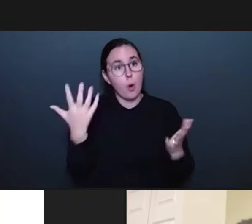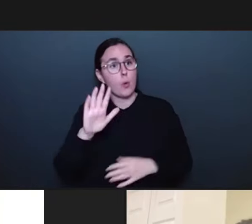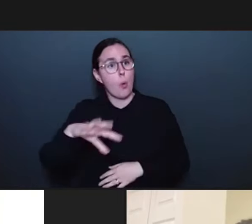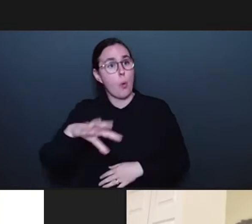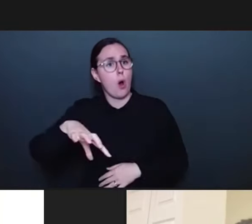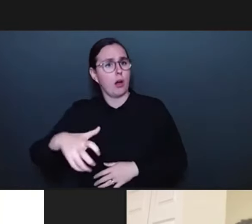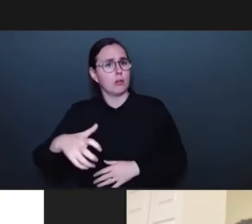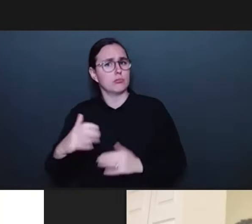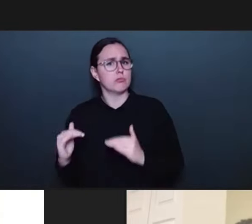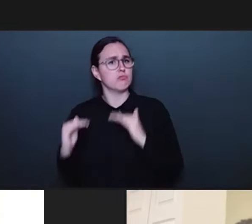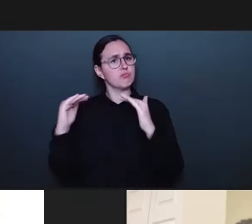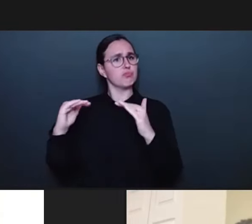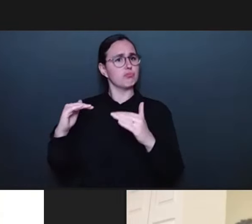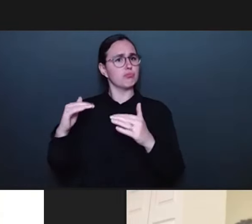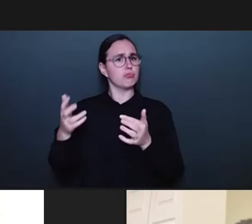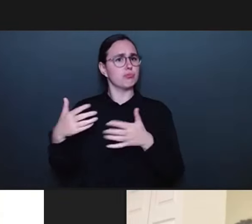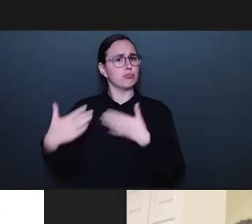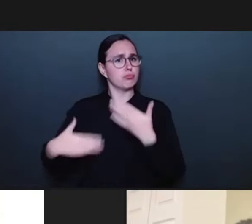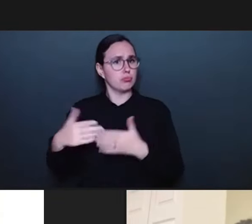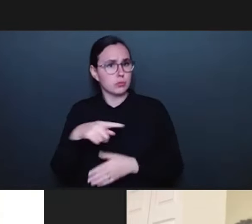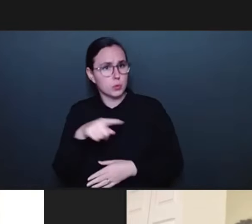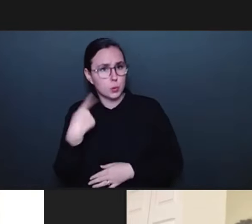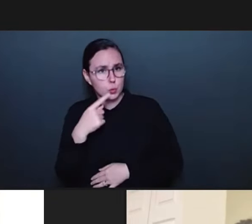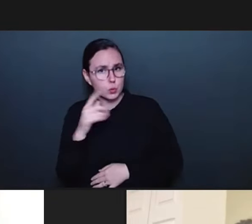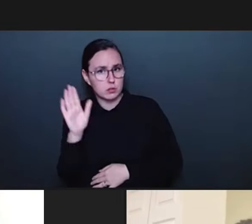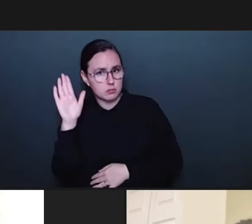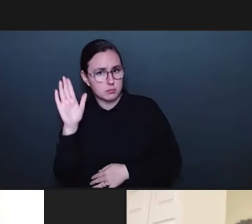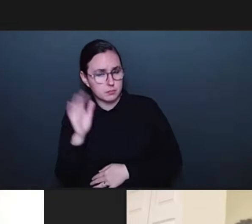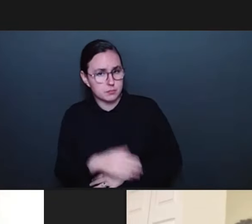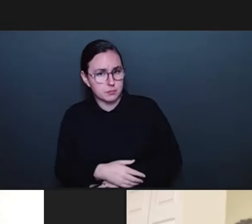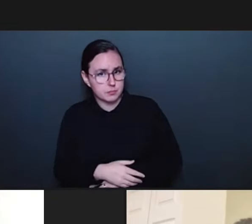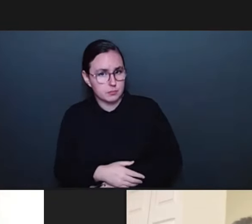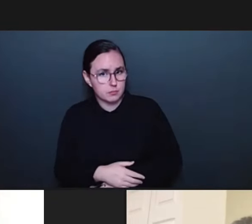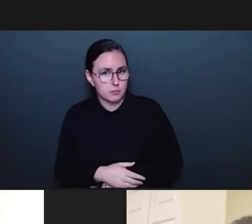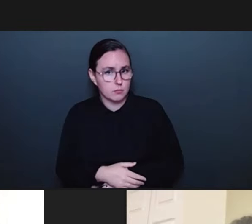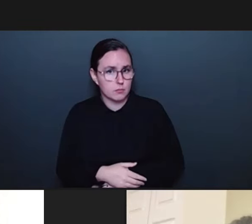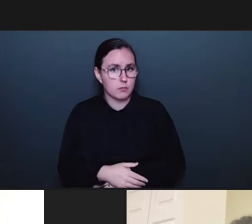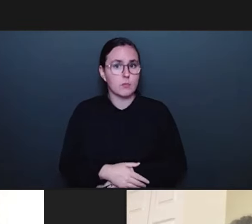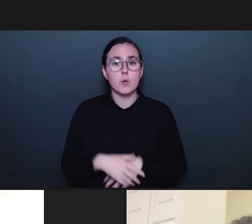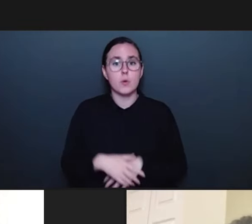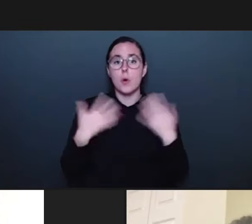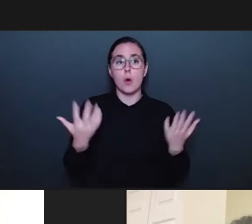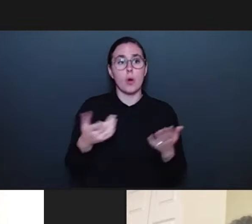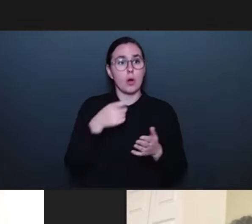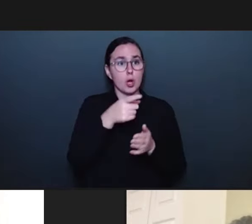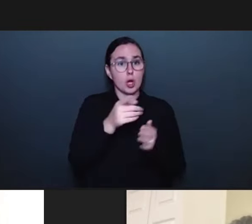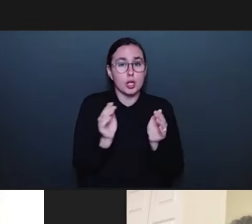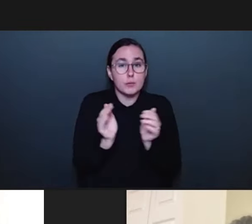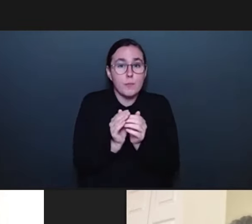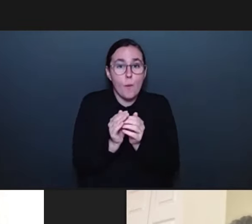Of course, from any small island developing states? Any here? Also, I know there are watch parties online. Anybody from a small island developing state?